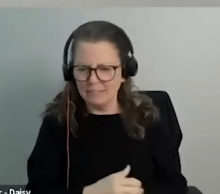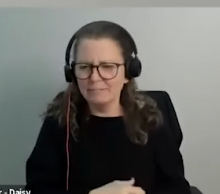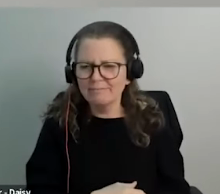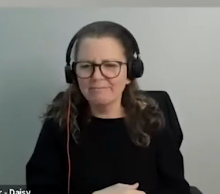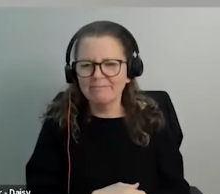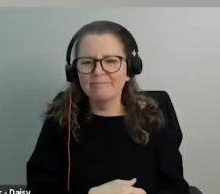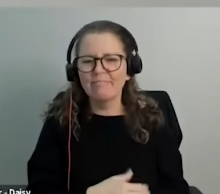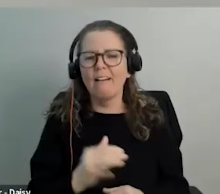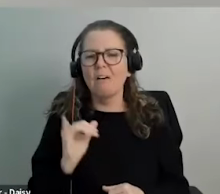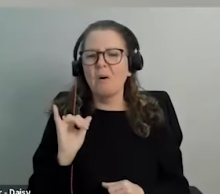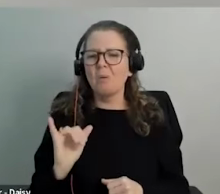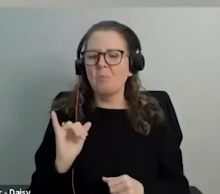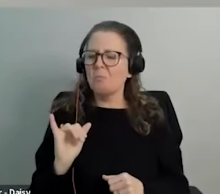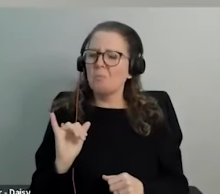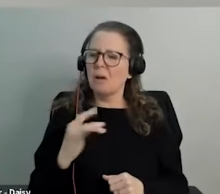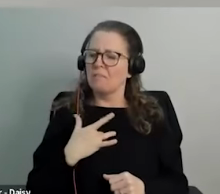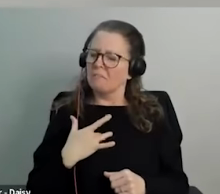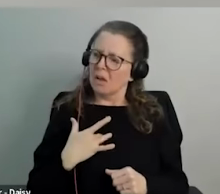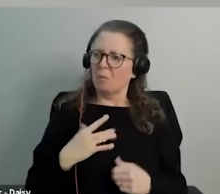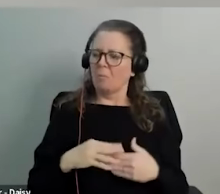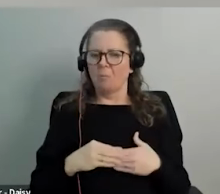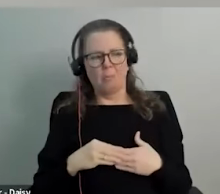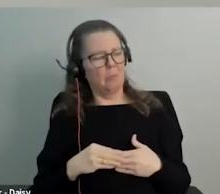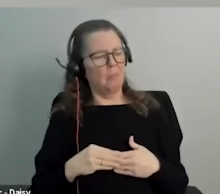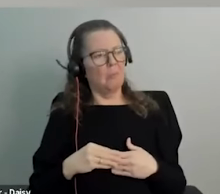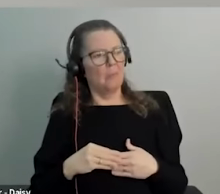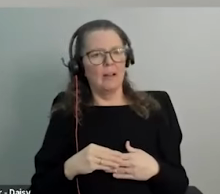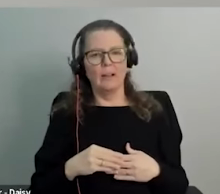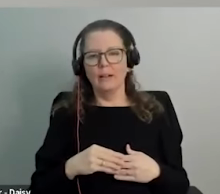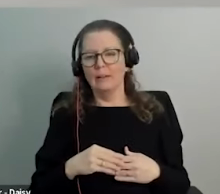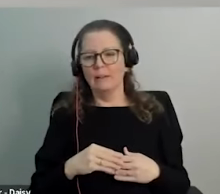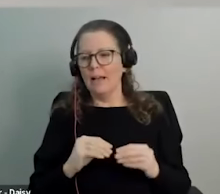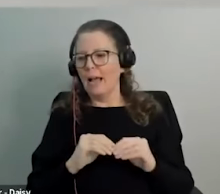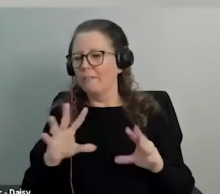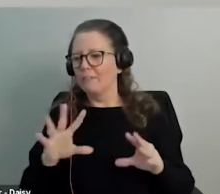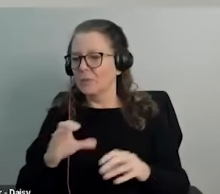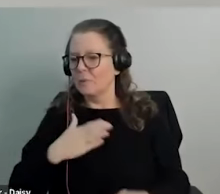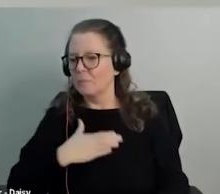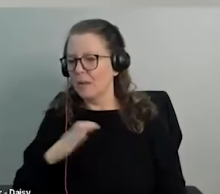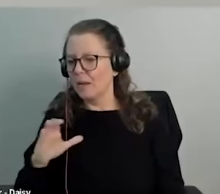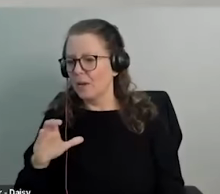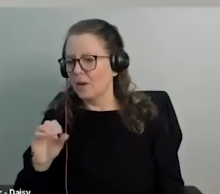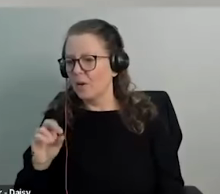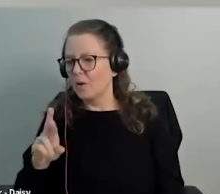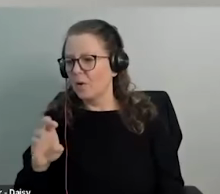And that gave me a little bit of freedom of, of course, I was still doing my core job, but just doing this in nights and weekends.